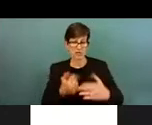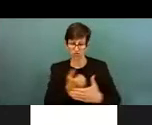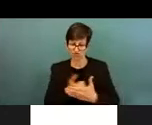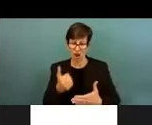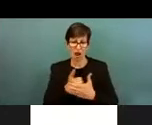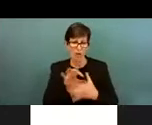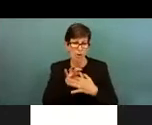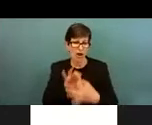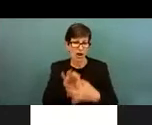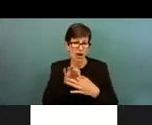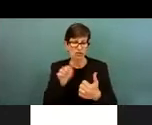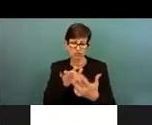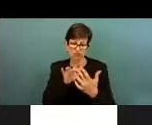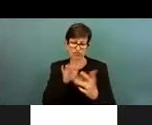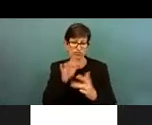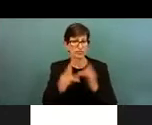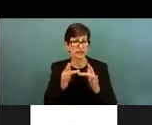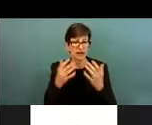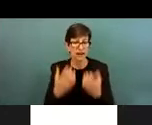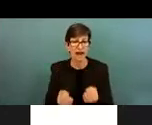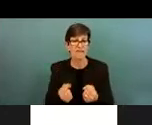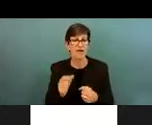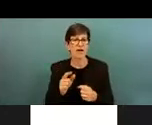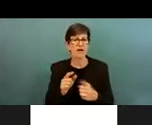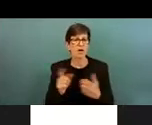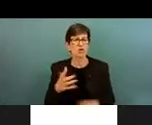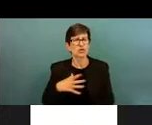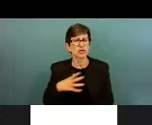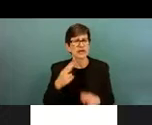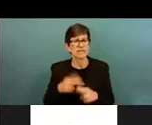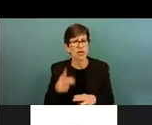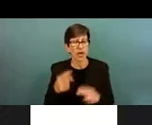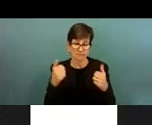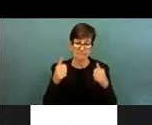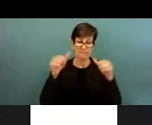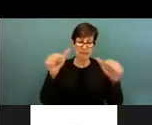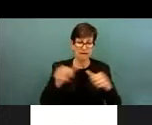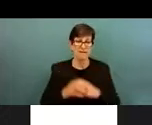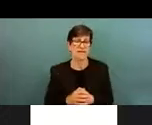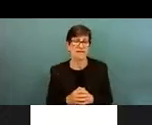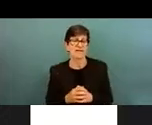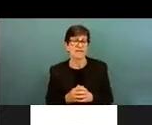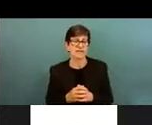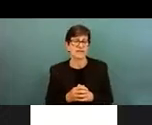which can do the kinds of things which Australian households now require from homeschooling